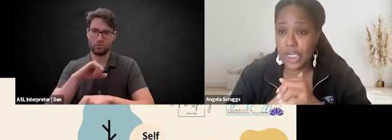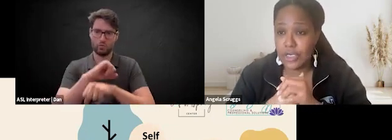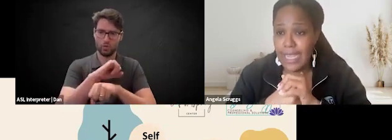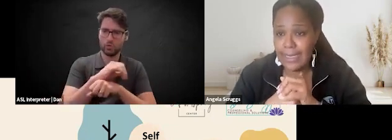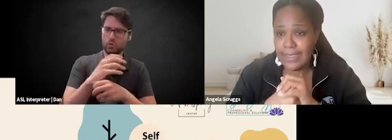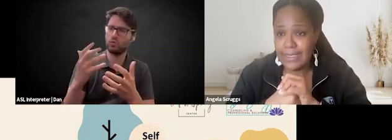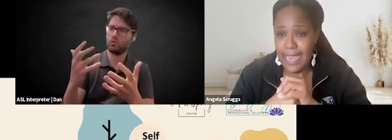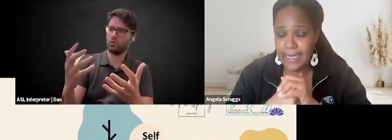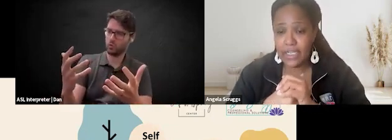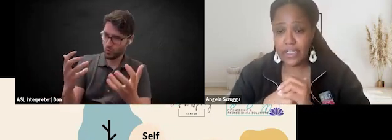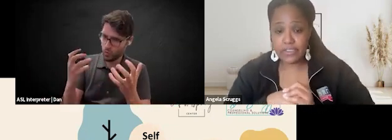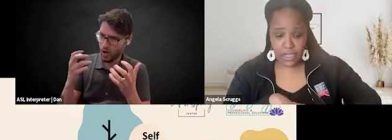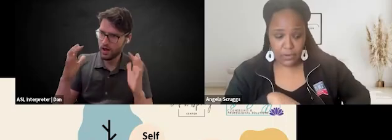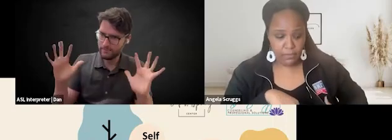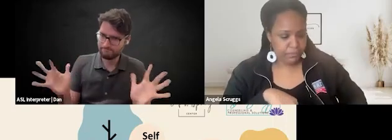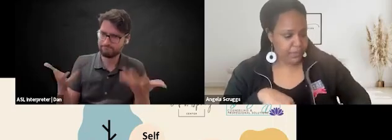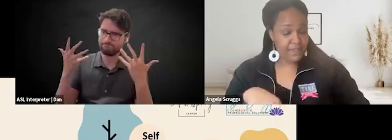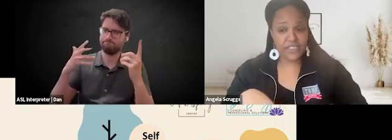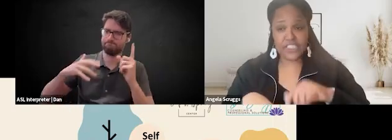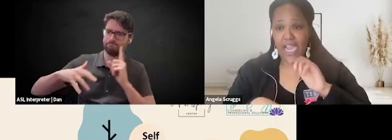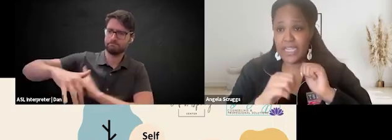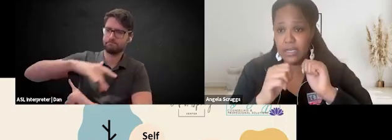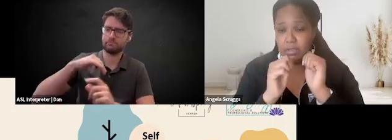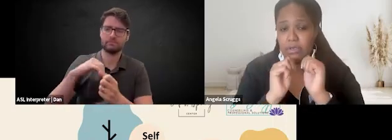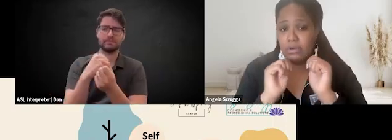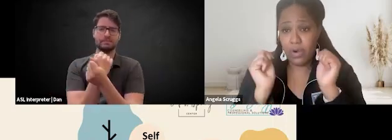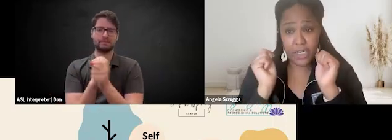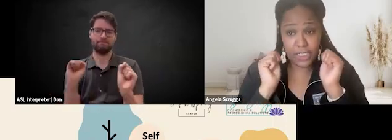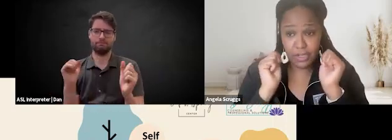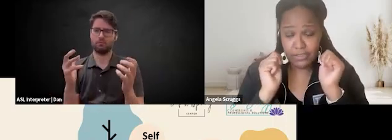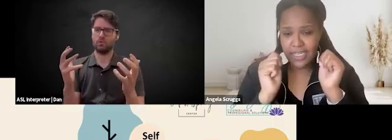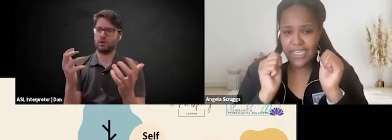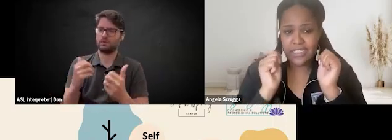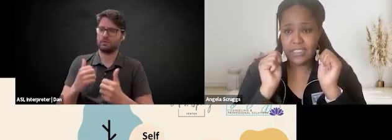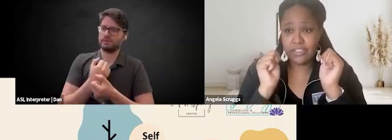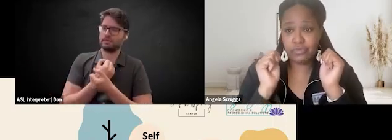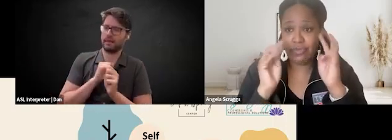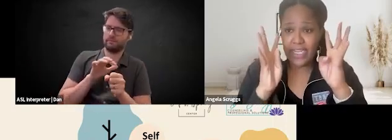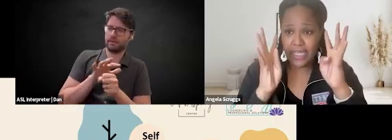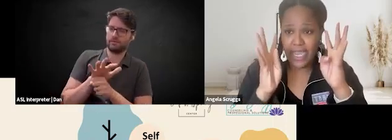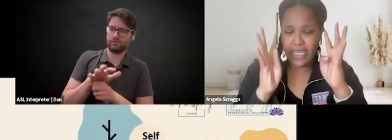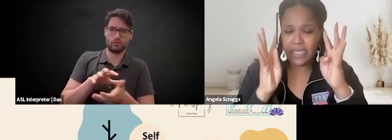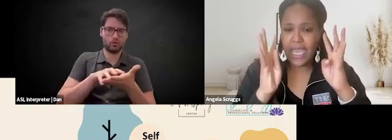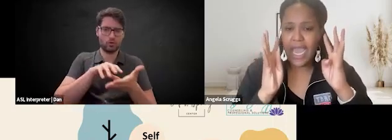to learn and connect. So if a child or an adult is dysregulated,